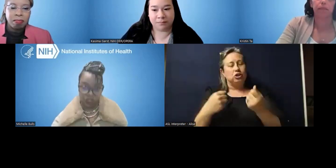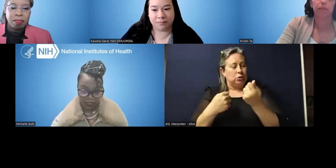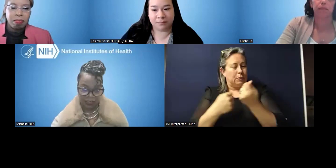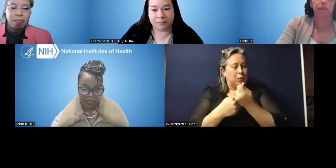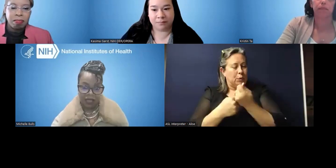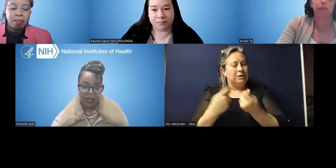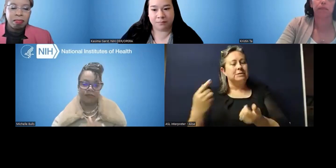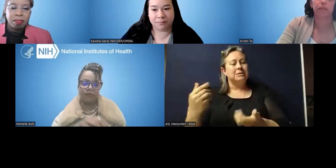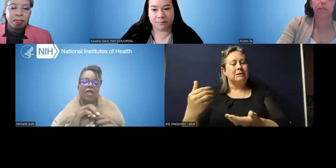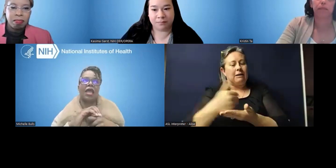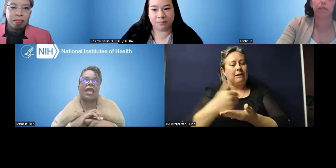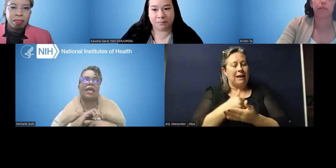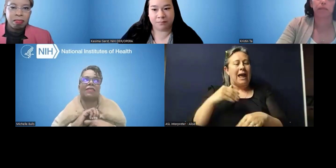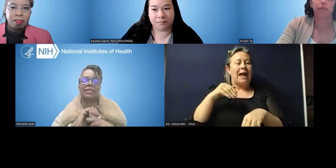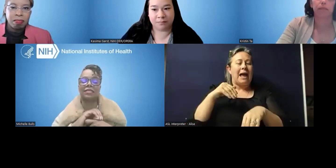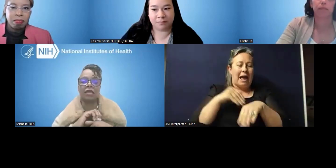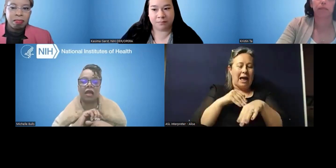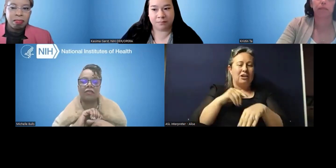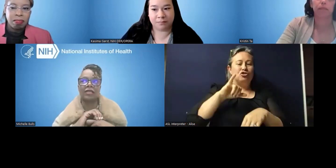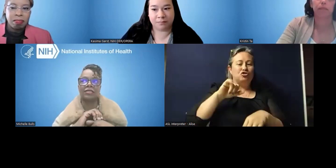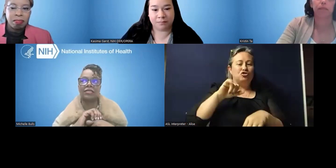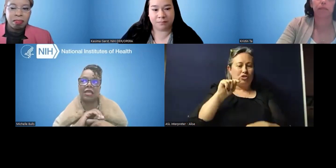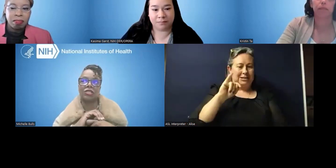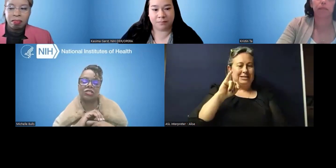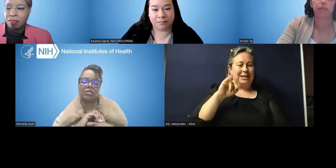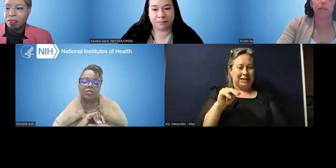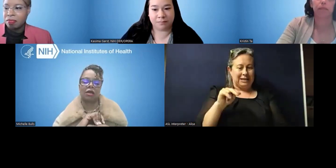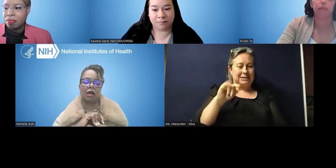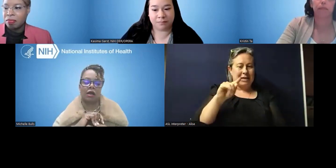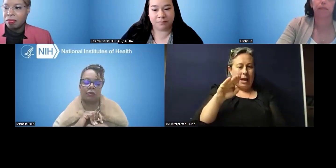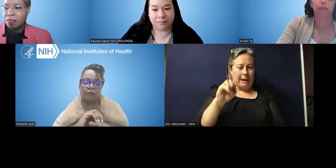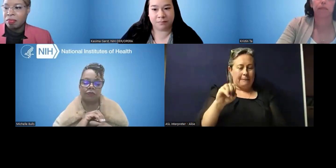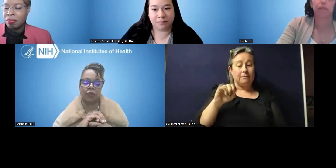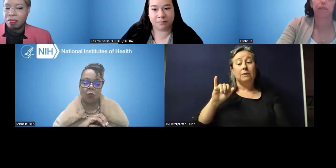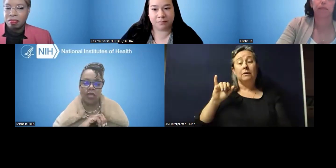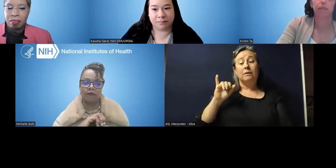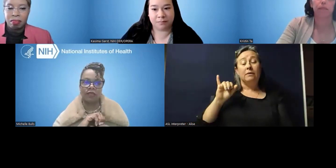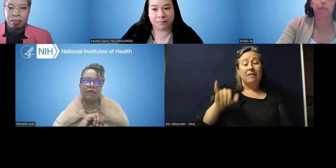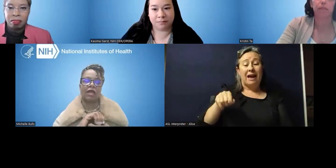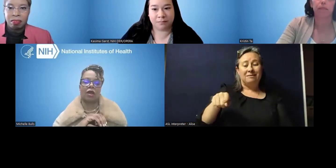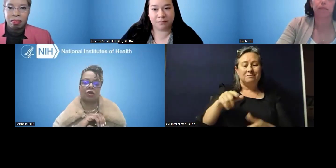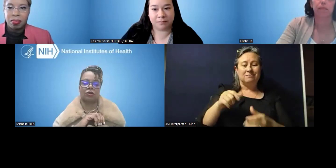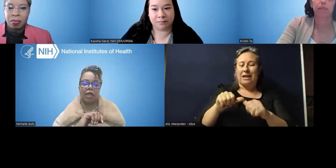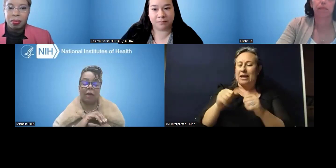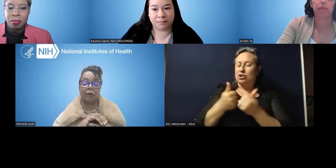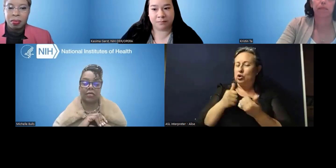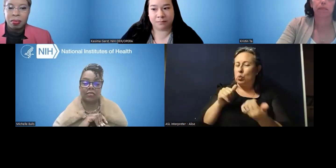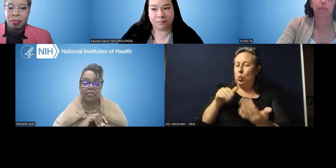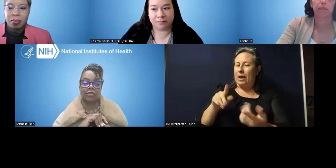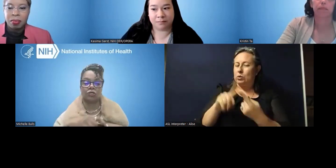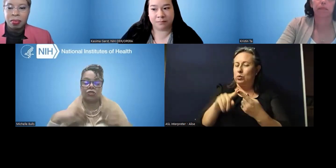Just-in-Time, and that's the agency's way of giving our applicants an opportunity ...